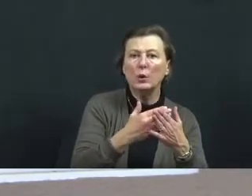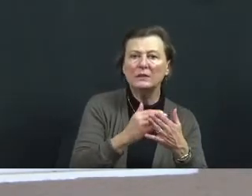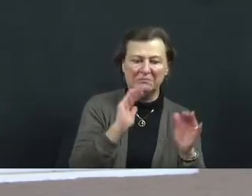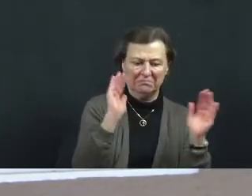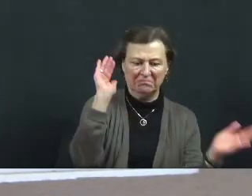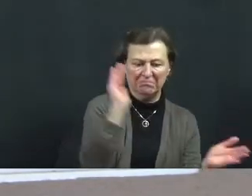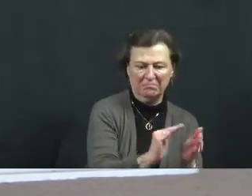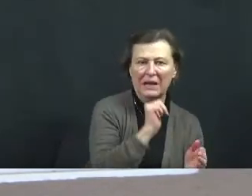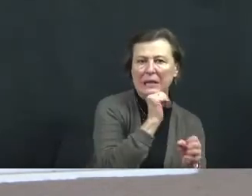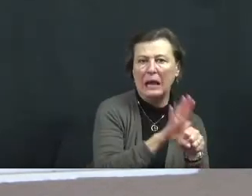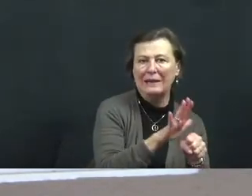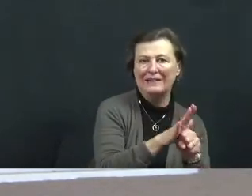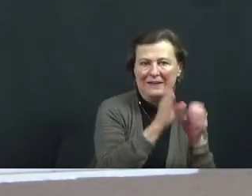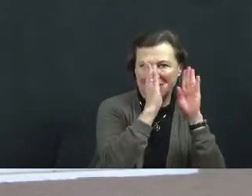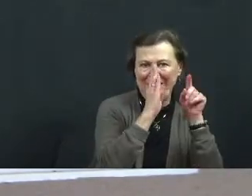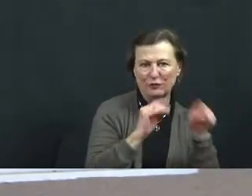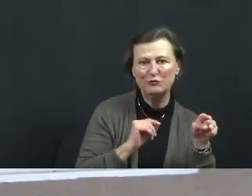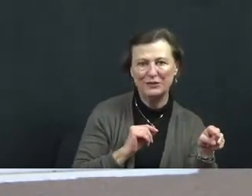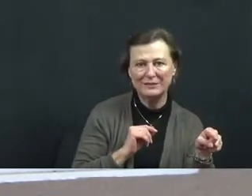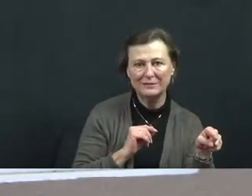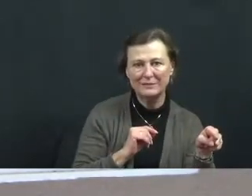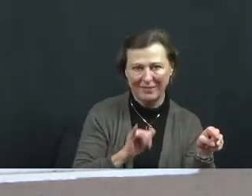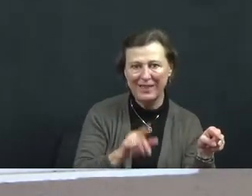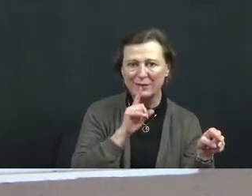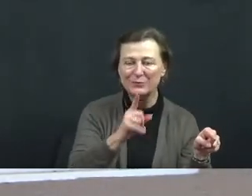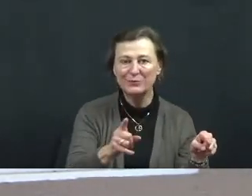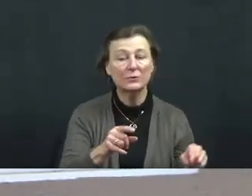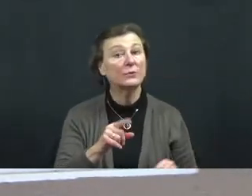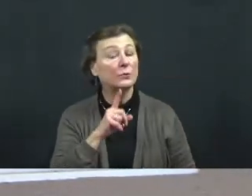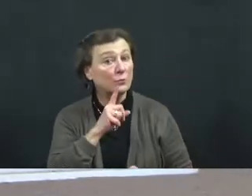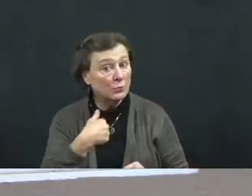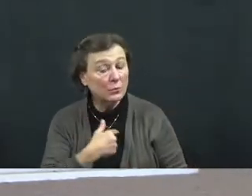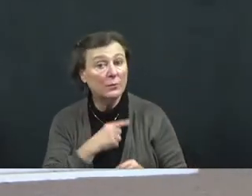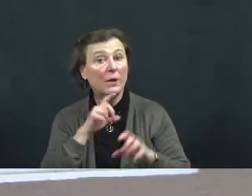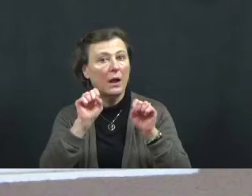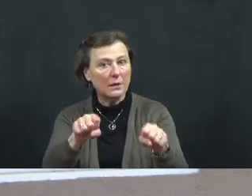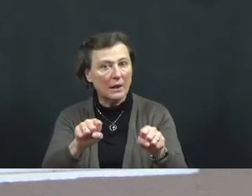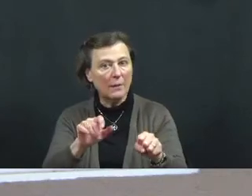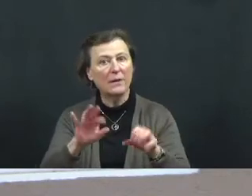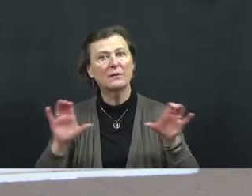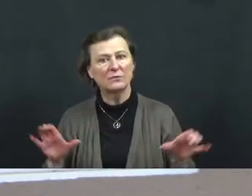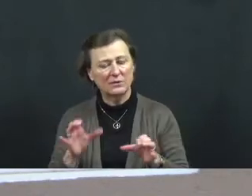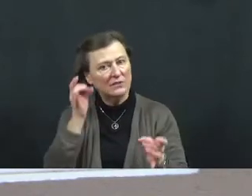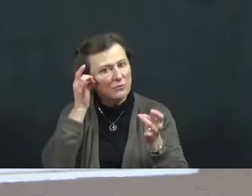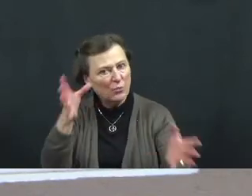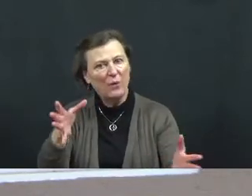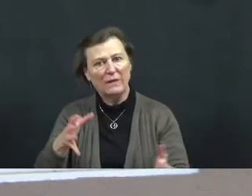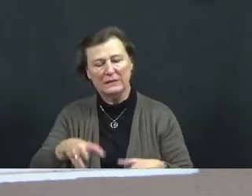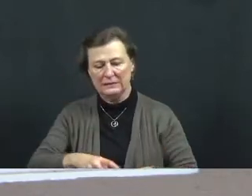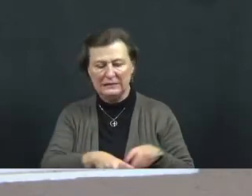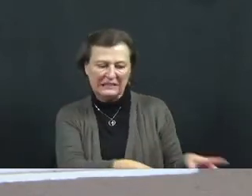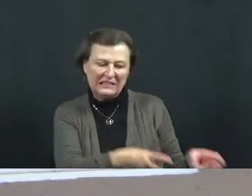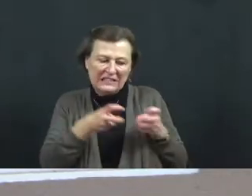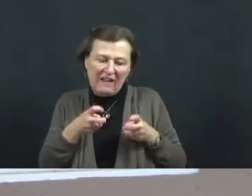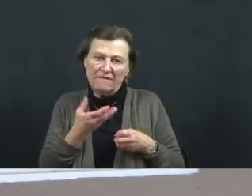And, I think, that's true. It is true that we are capable of doing cruel and selfish things to one another.